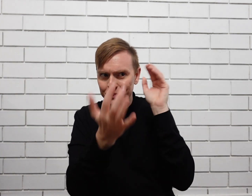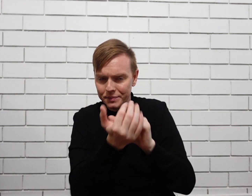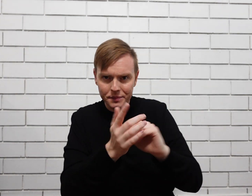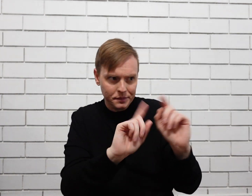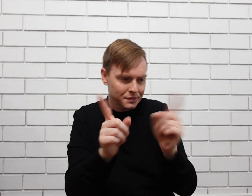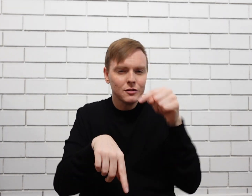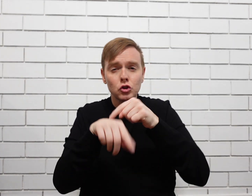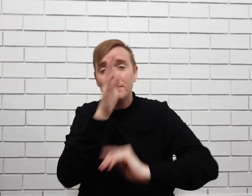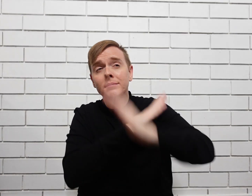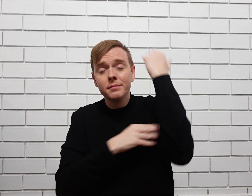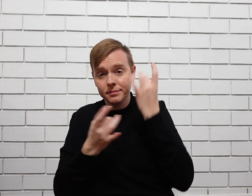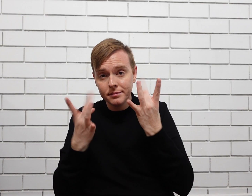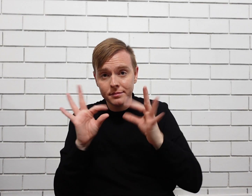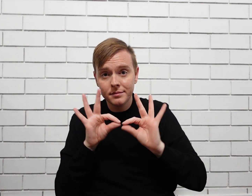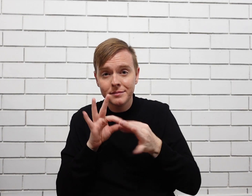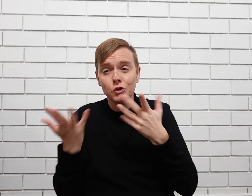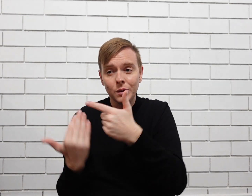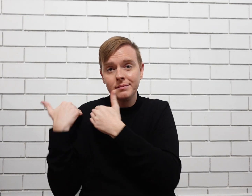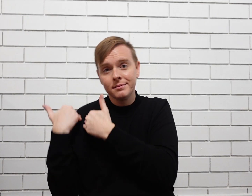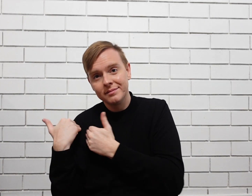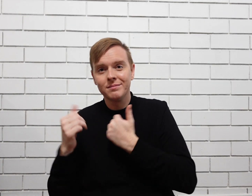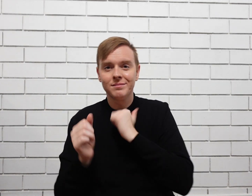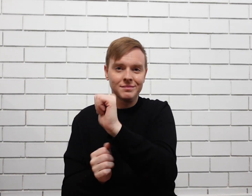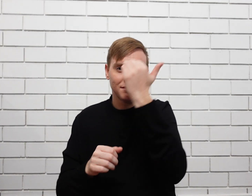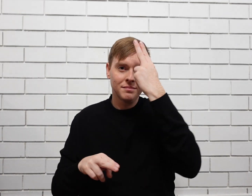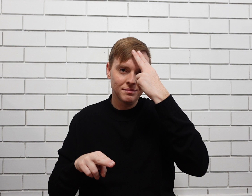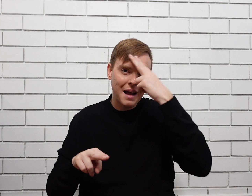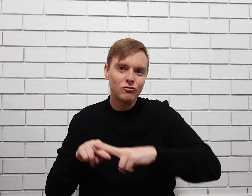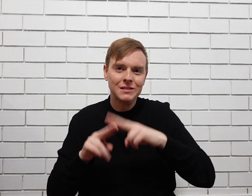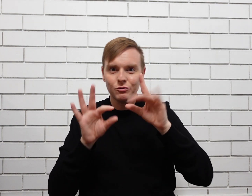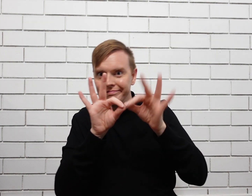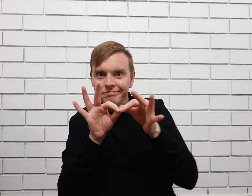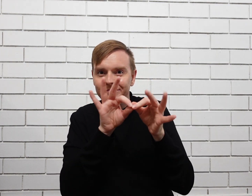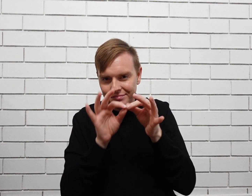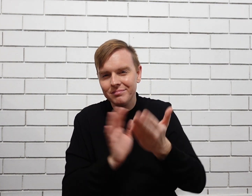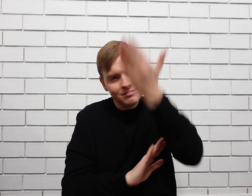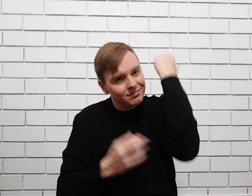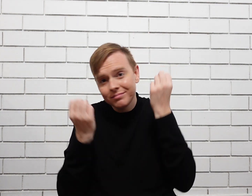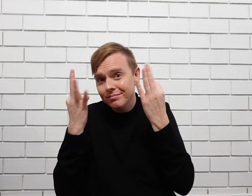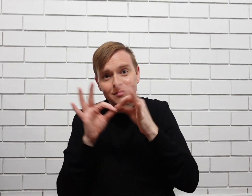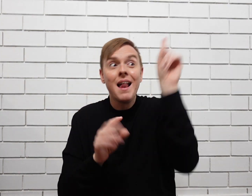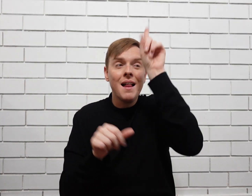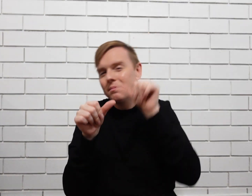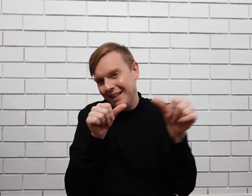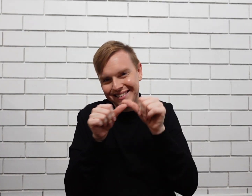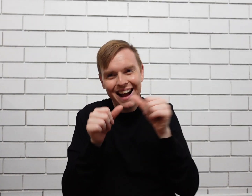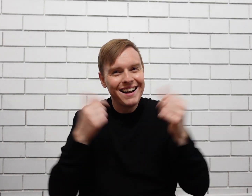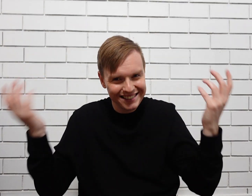Back then there were no interpreter so they have to rely their parents to interpret for them. Now has better access.